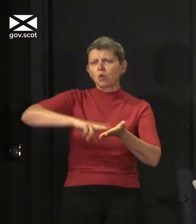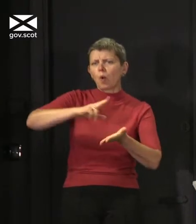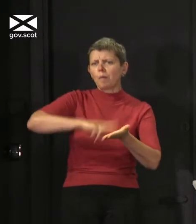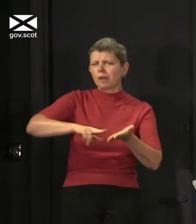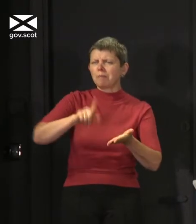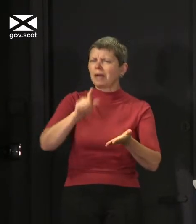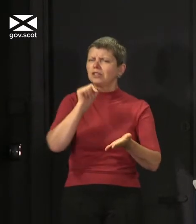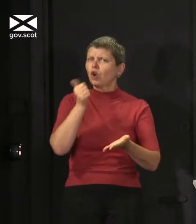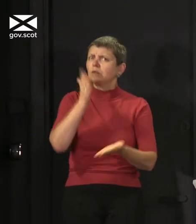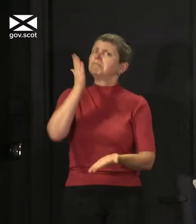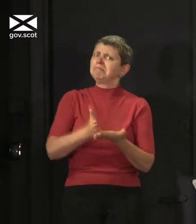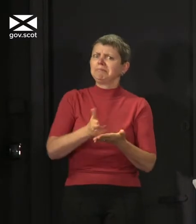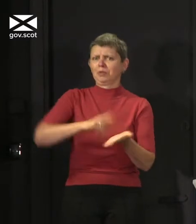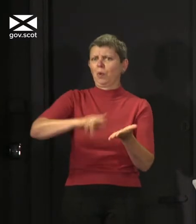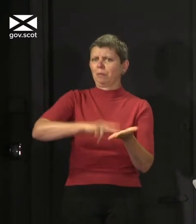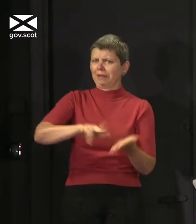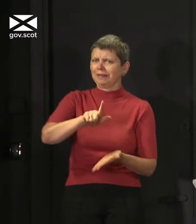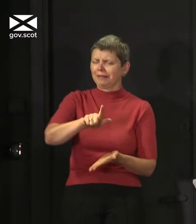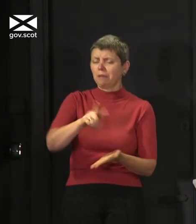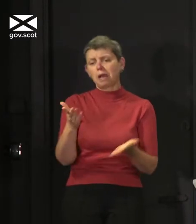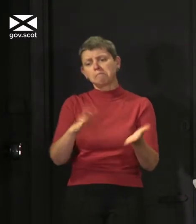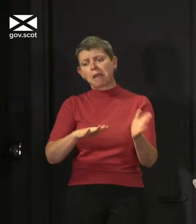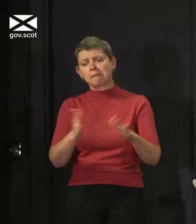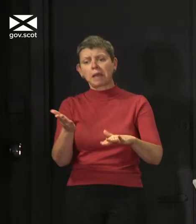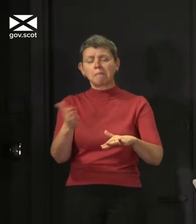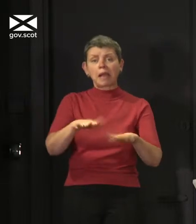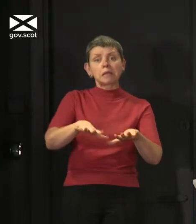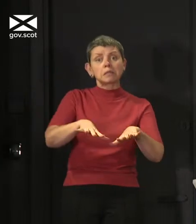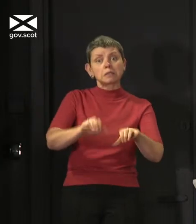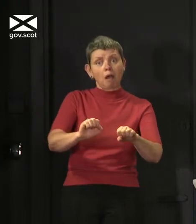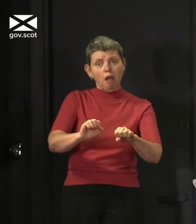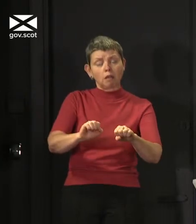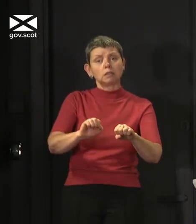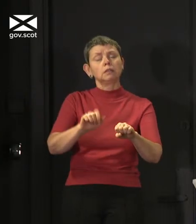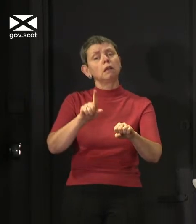completely normal right now. But as we get aspects of normality back, the question we